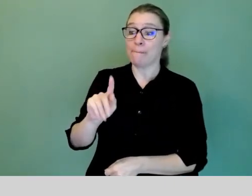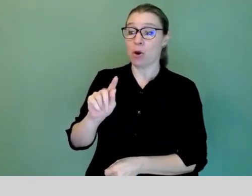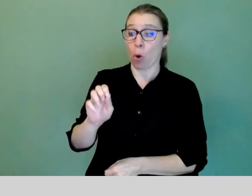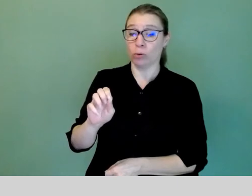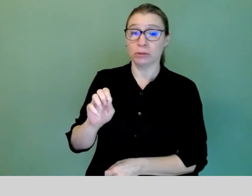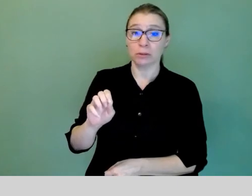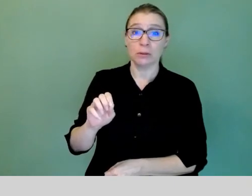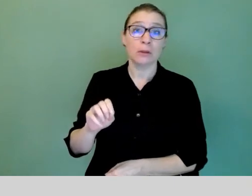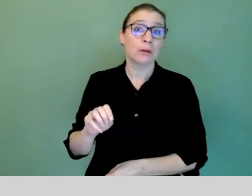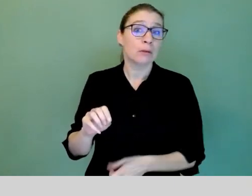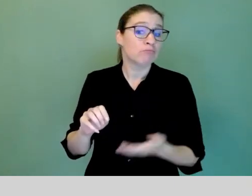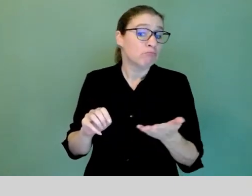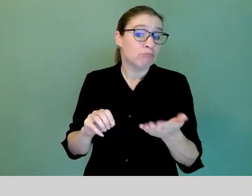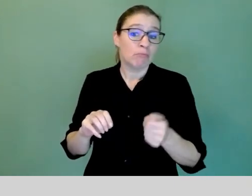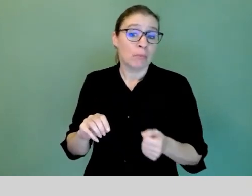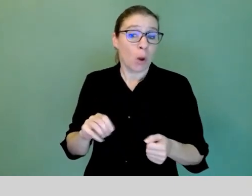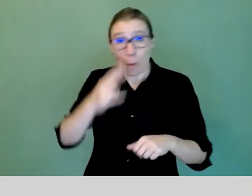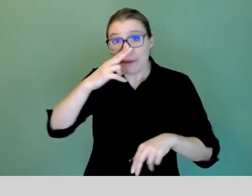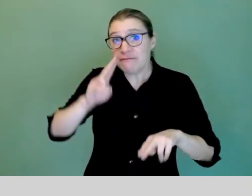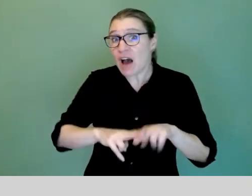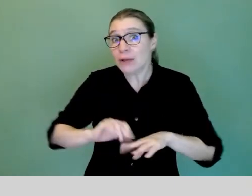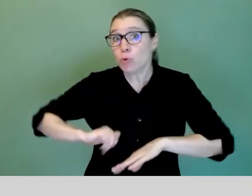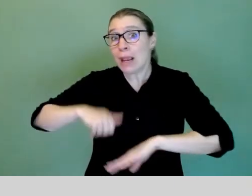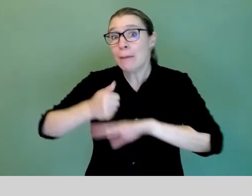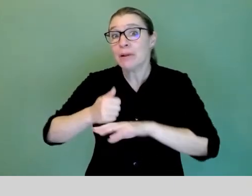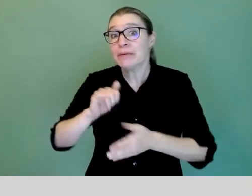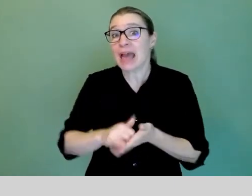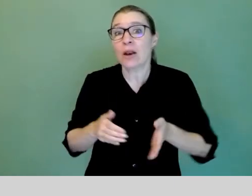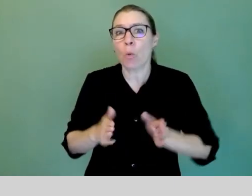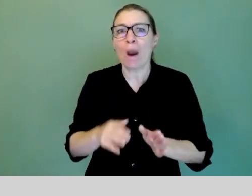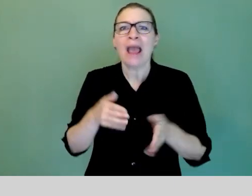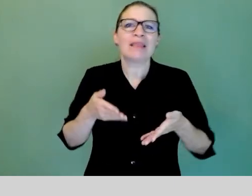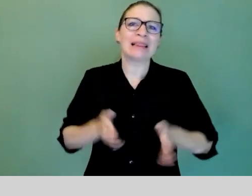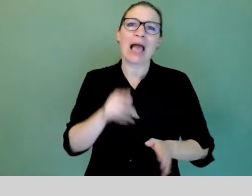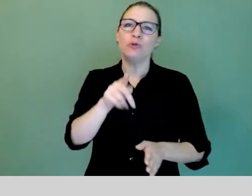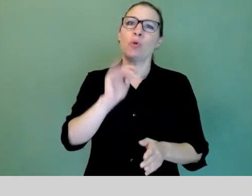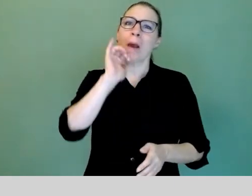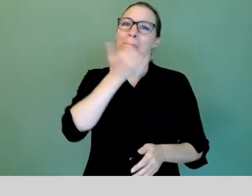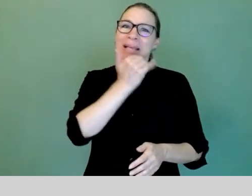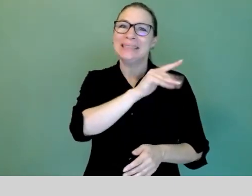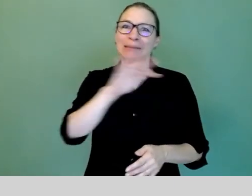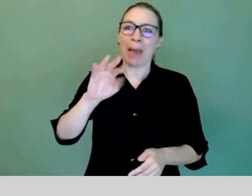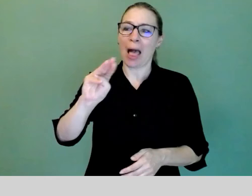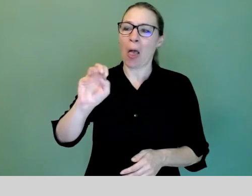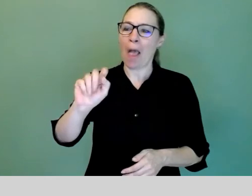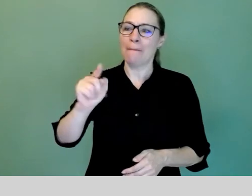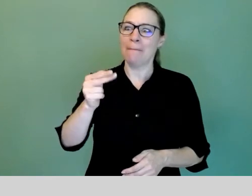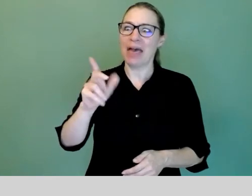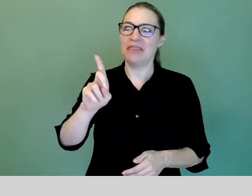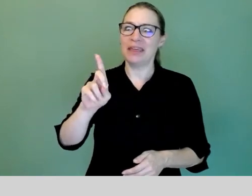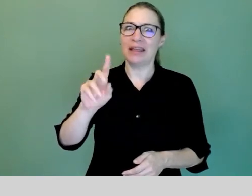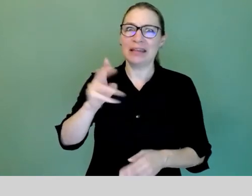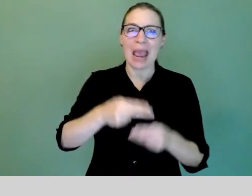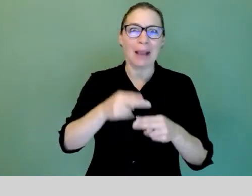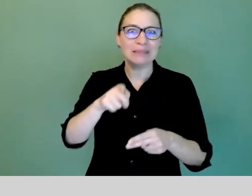It would be quite fun to implement this in a way that allowed you to misspell method names in your code and have things still work.